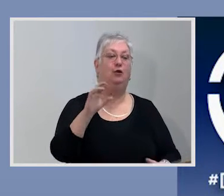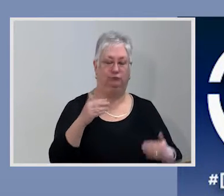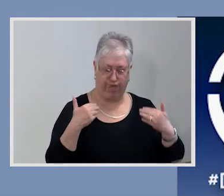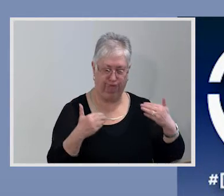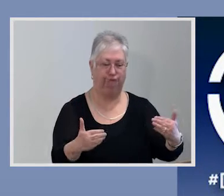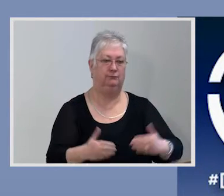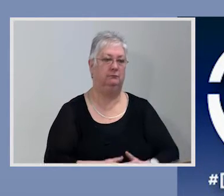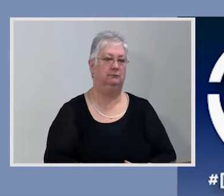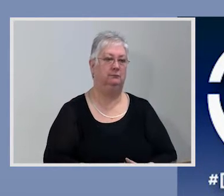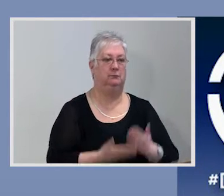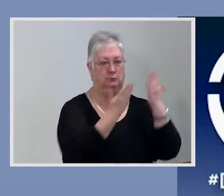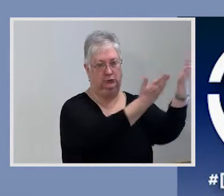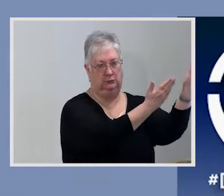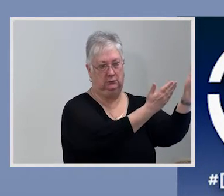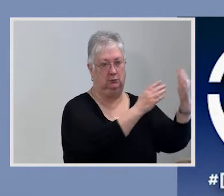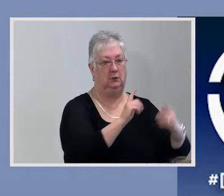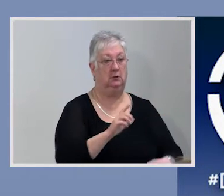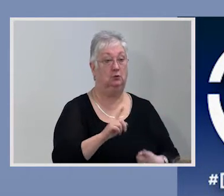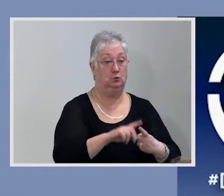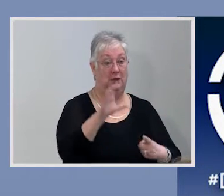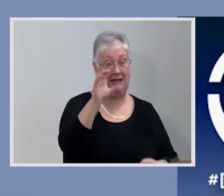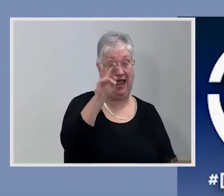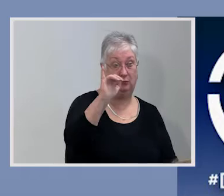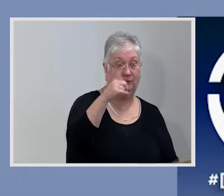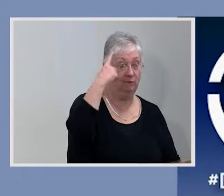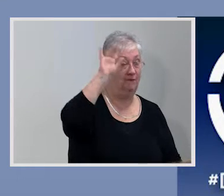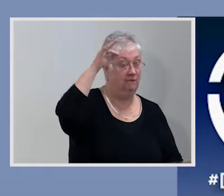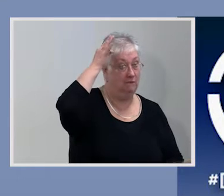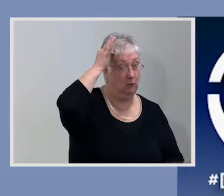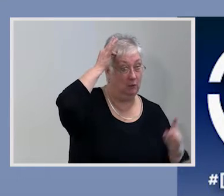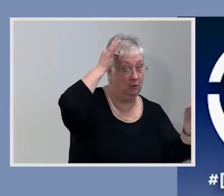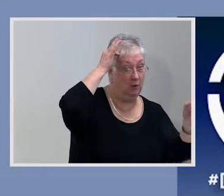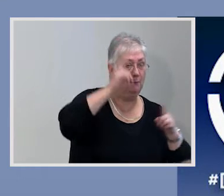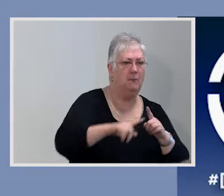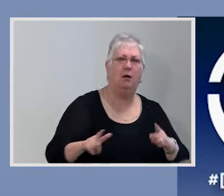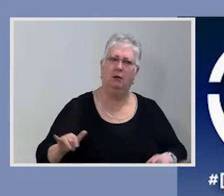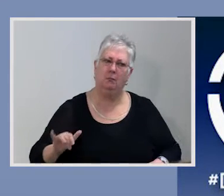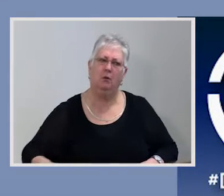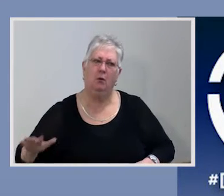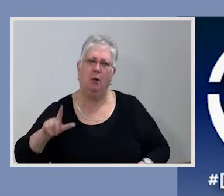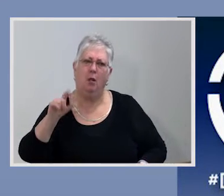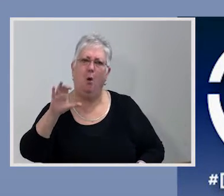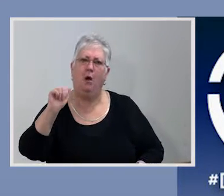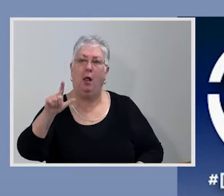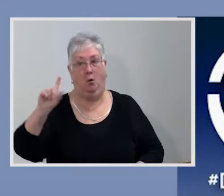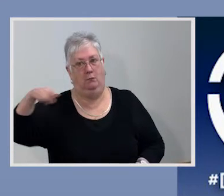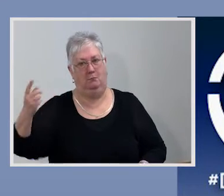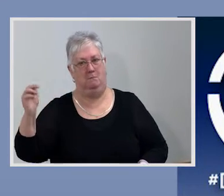REVIEW. THAT'S THE FEDERAL SPENDING. BUT THE LOCAL BUDGET PORTION IS ENACTED WHEN OUR MAYOR SIGNS IT. THEN WE MOVE INTO THE GREEN SECTION.